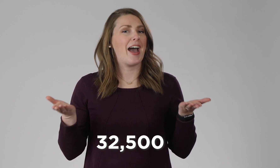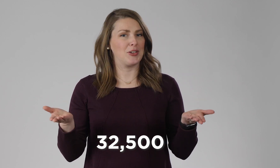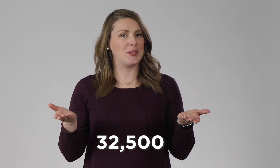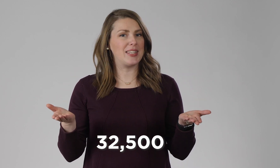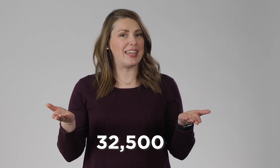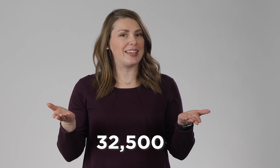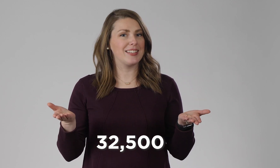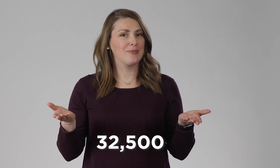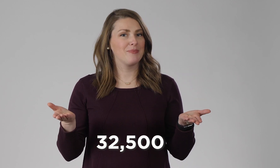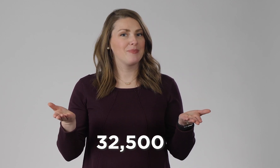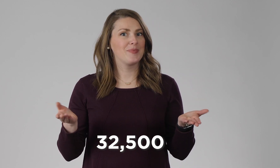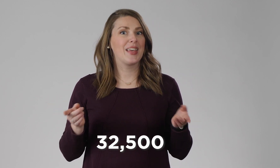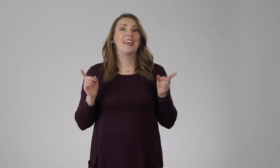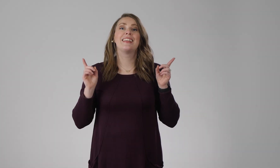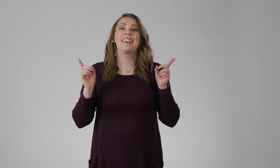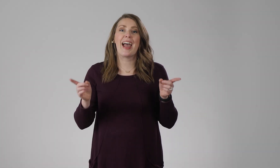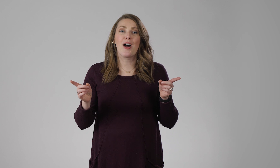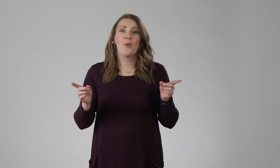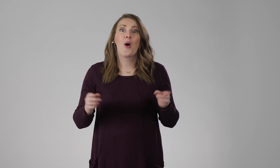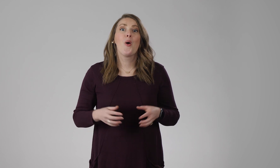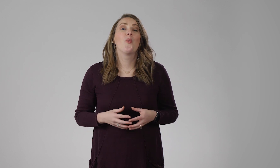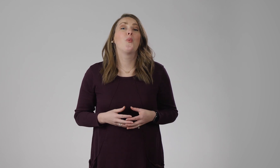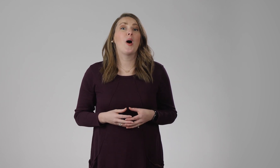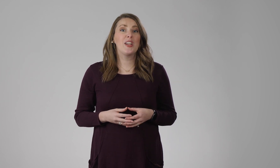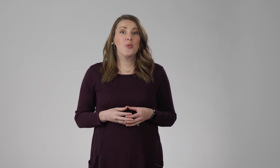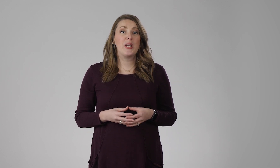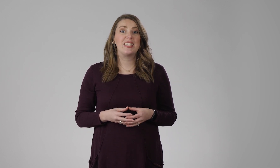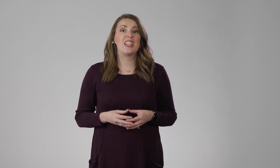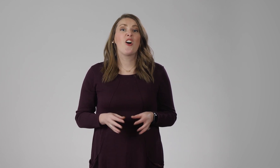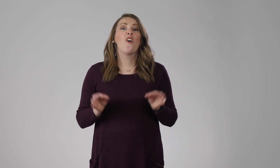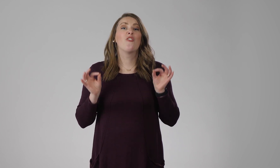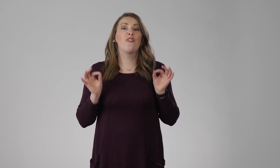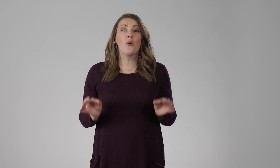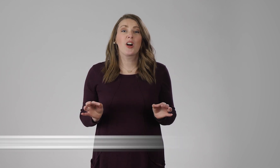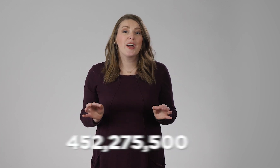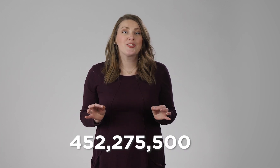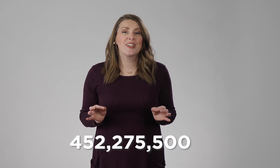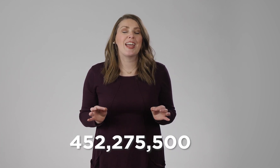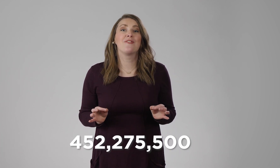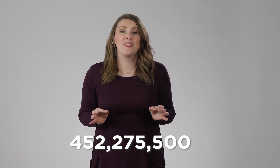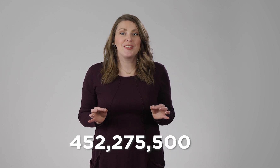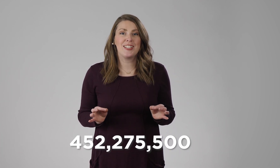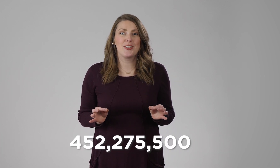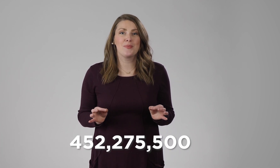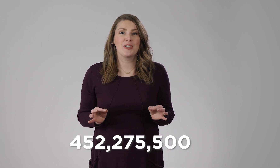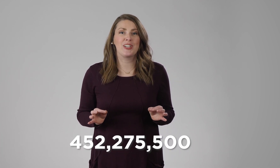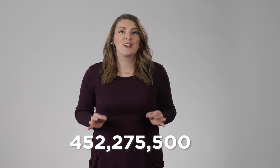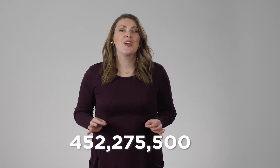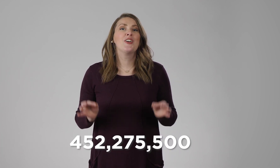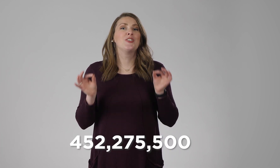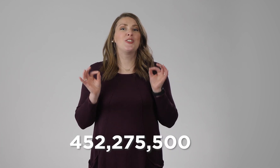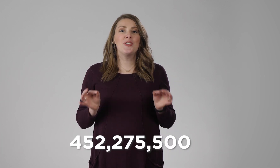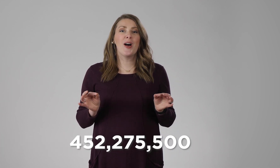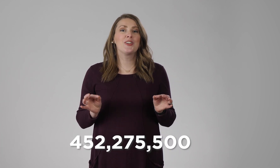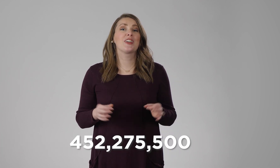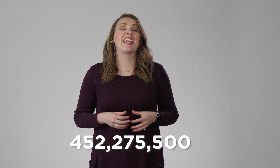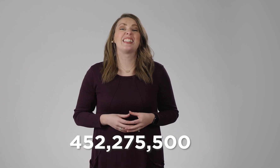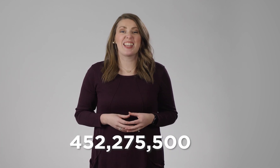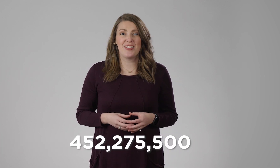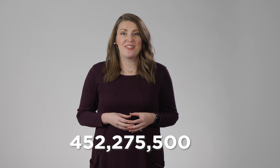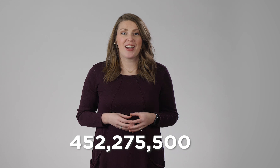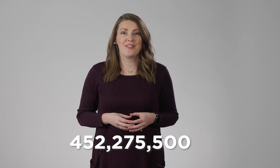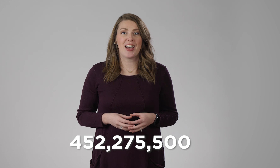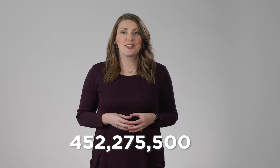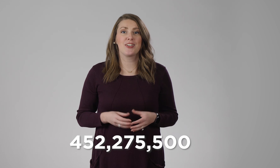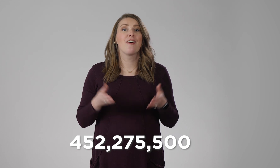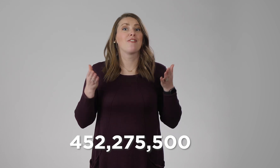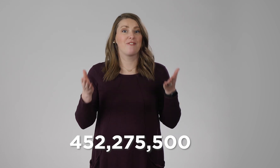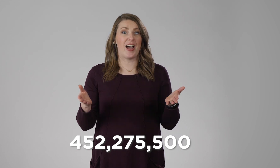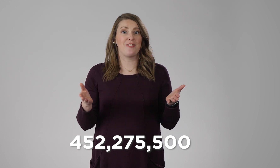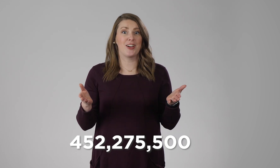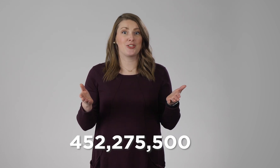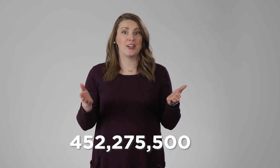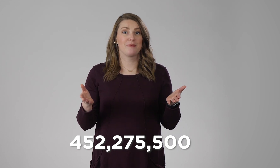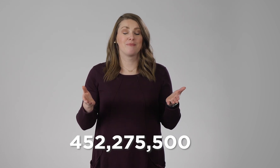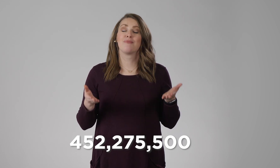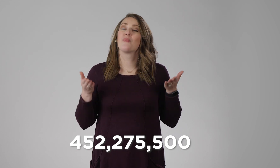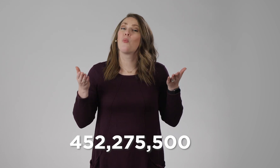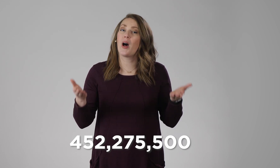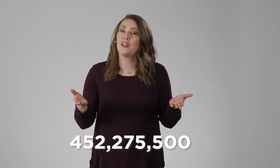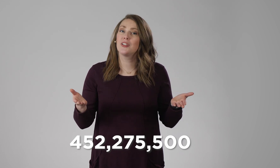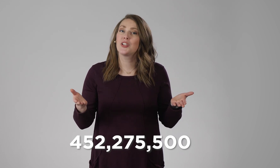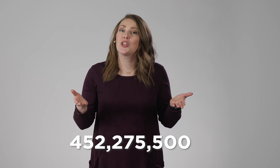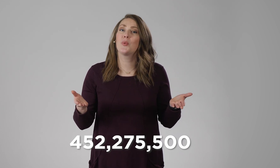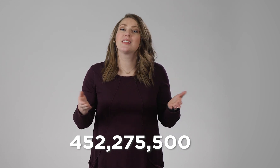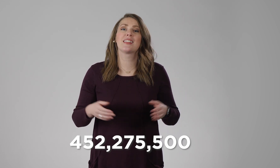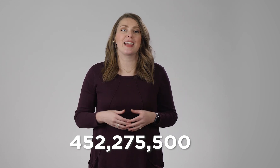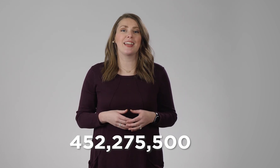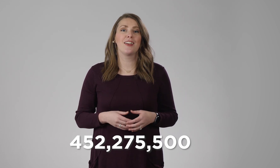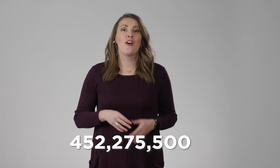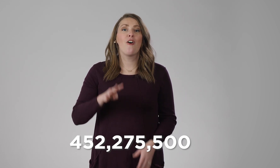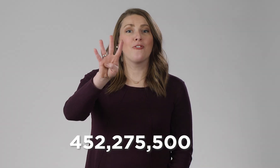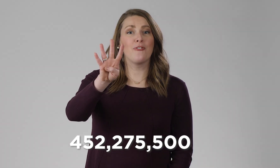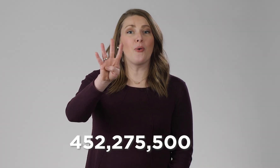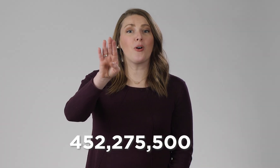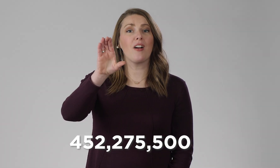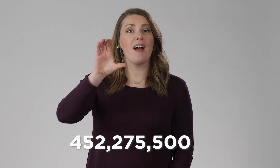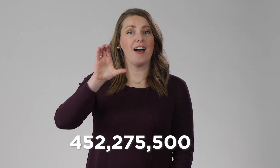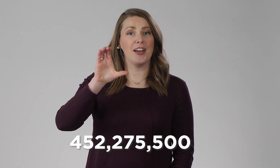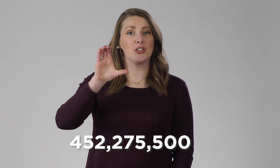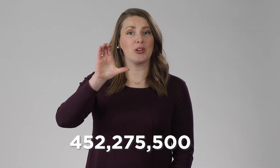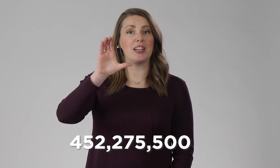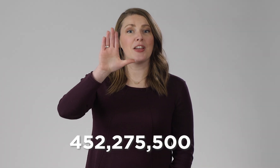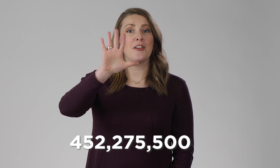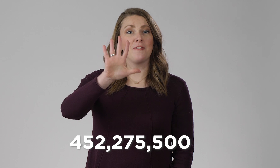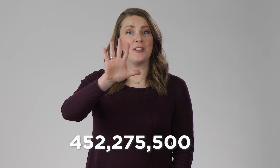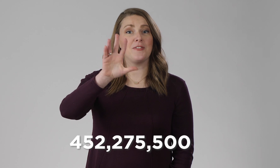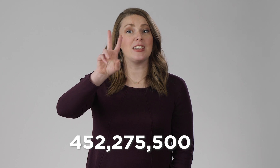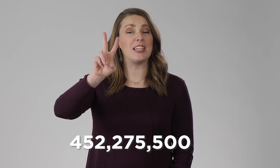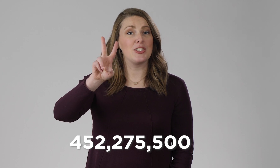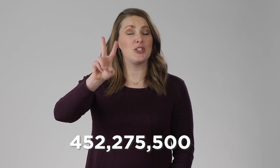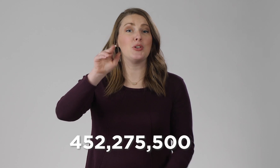how you say it. Now what if we did 452, million, 275 thousand, 500. Well you would sign it 452